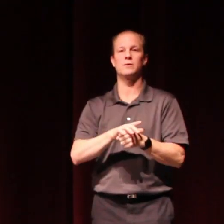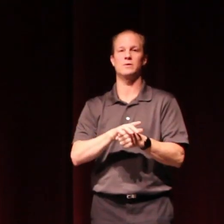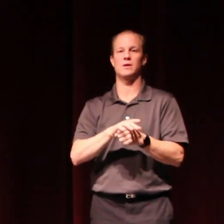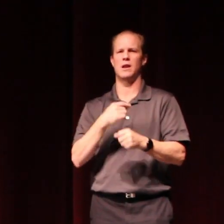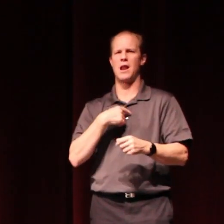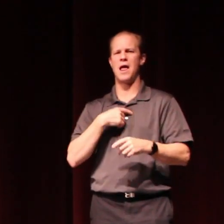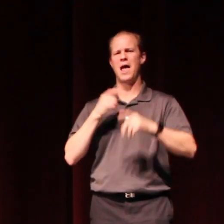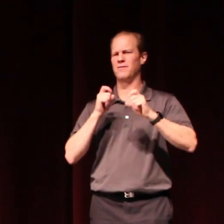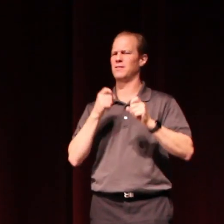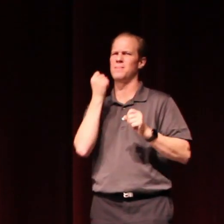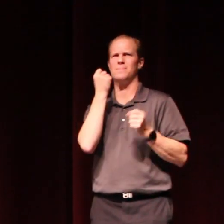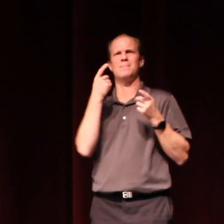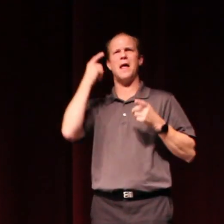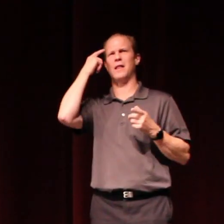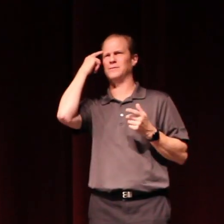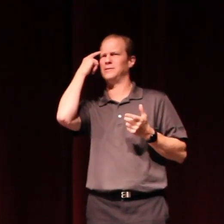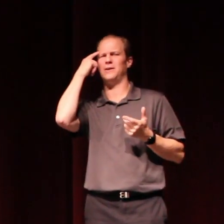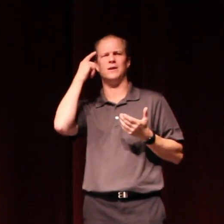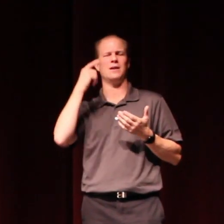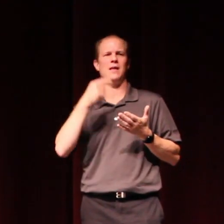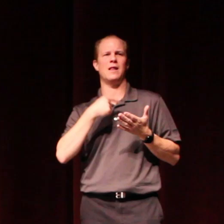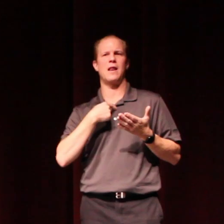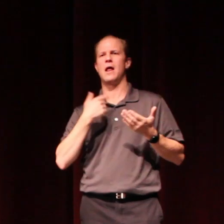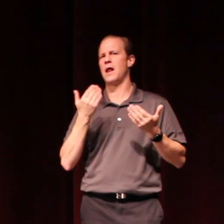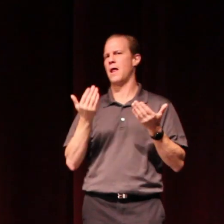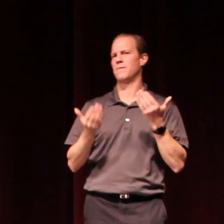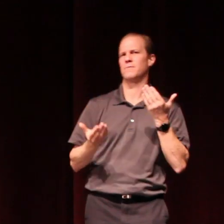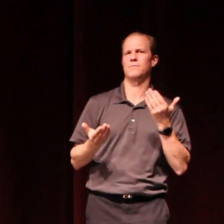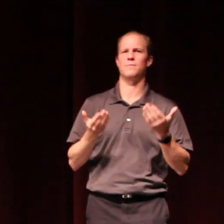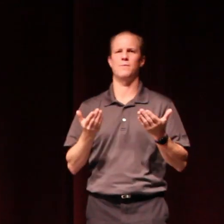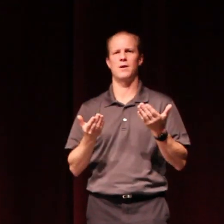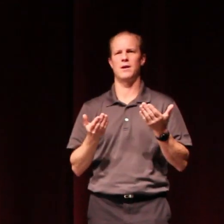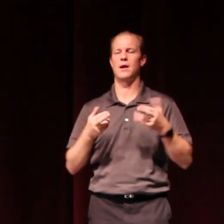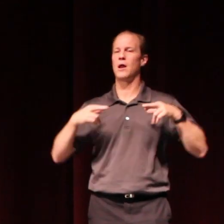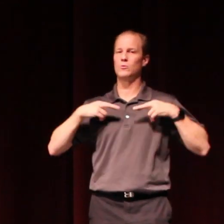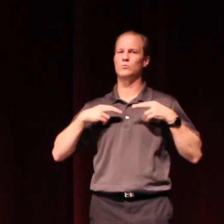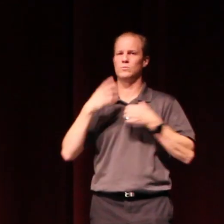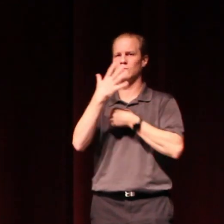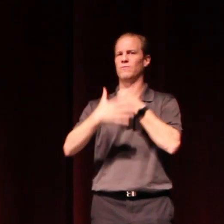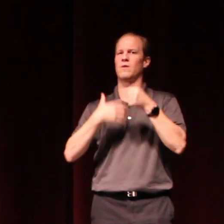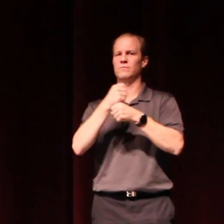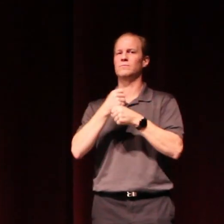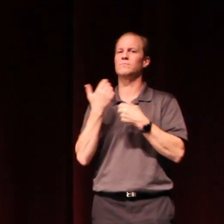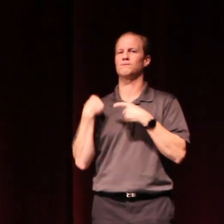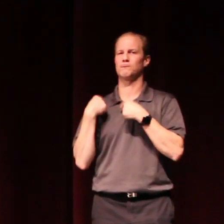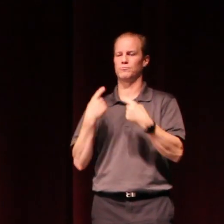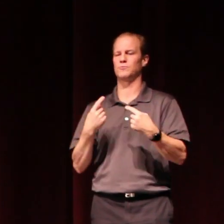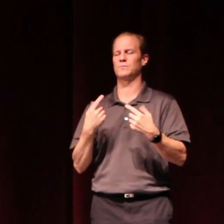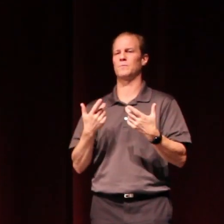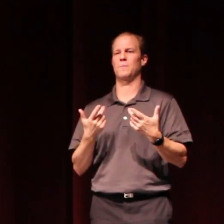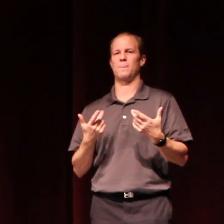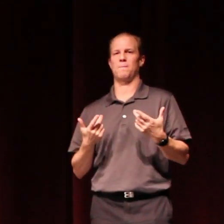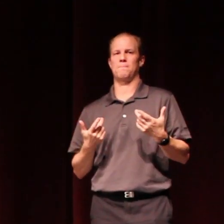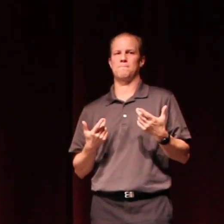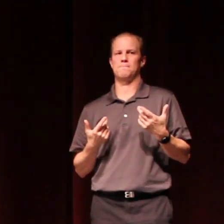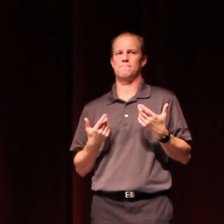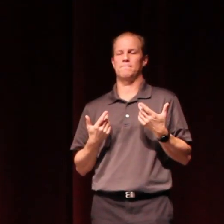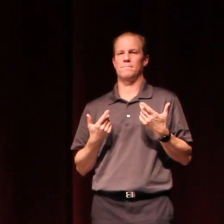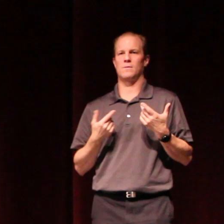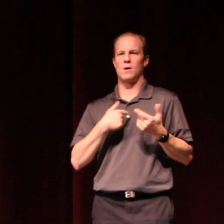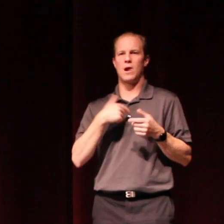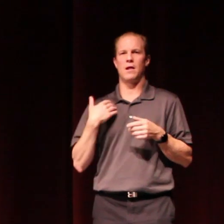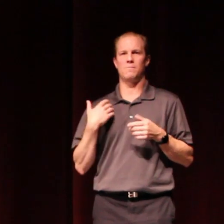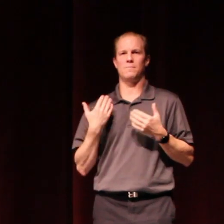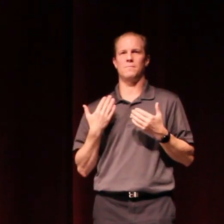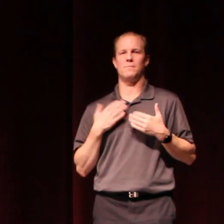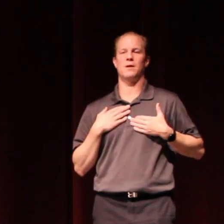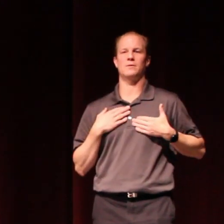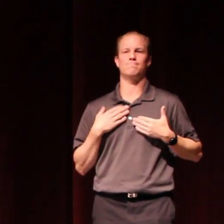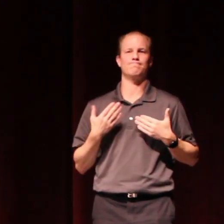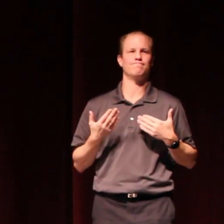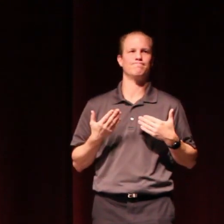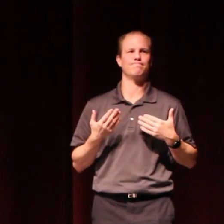thought. And I've waited, I've been retired five years, so I have my physical, personal,